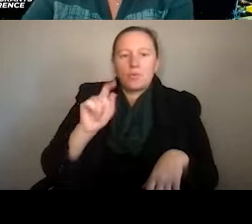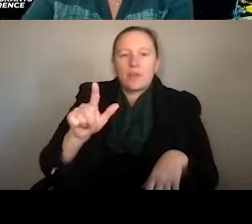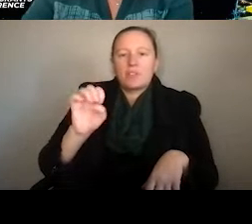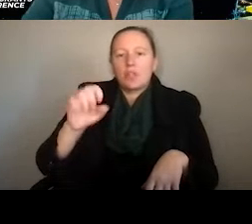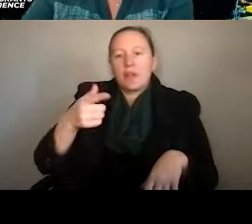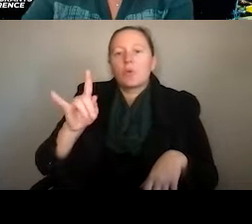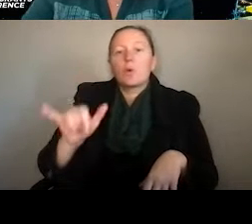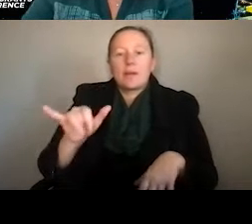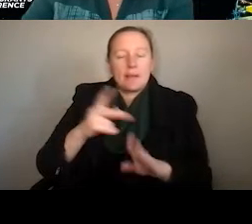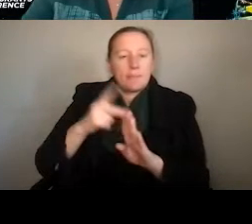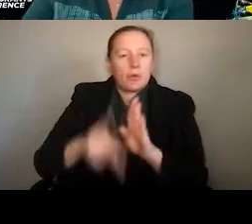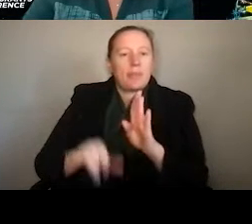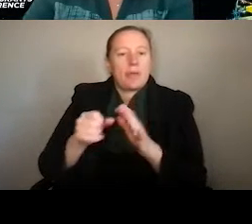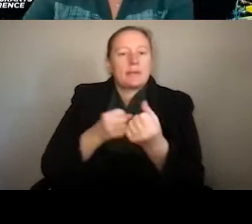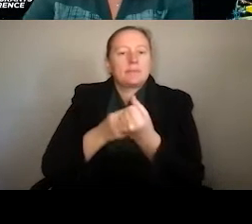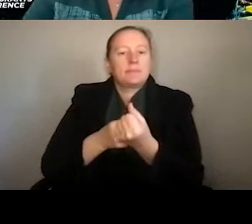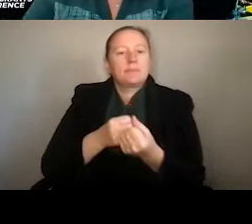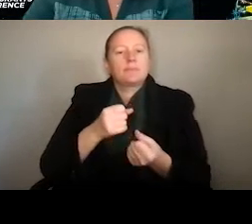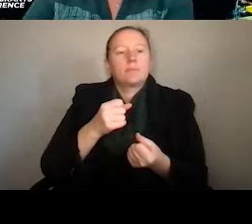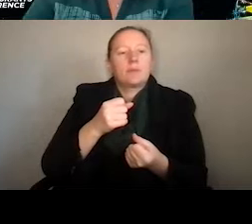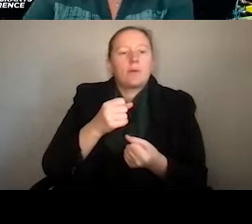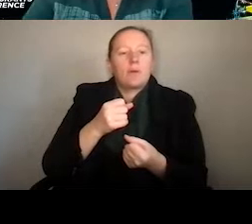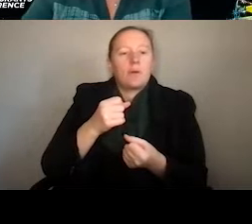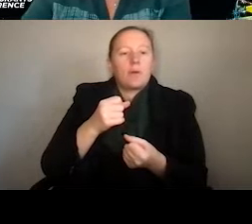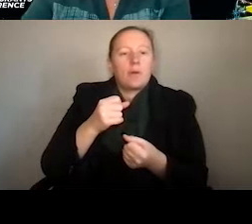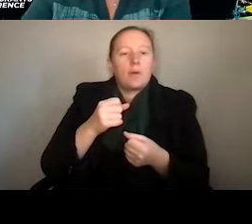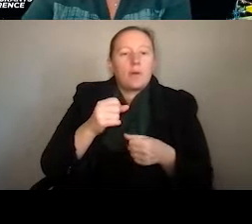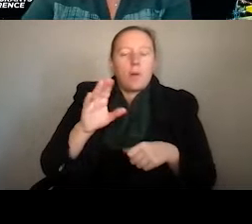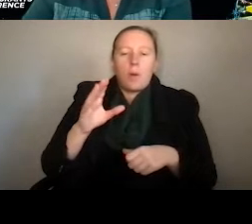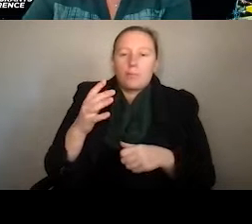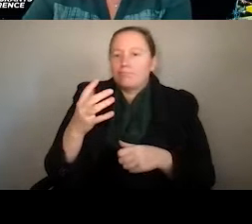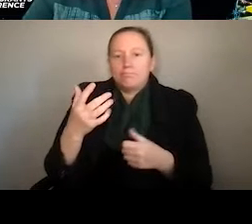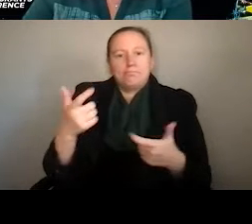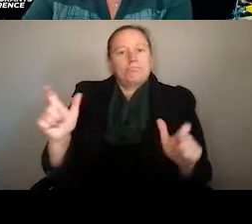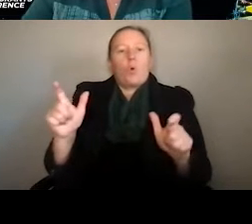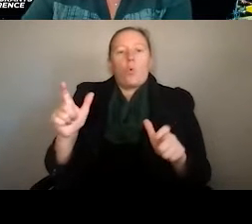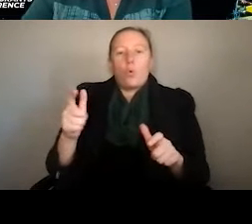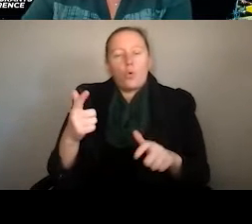This program supports all groundbreaking and potential transformative projects addressing